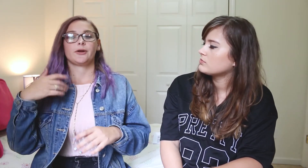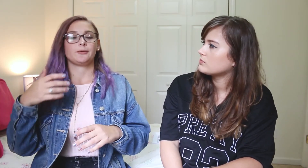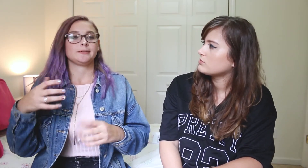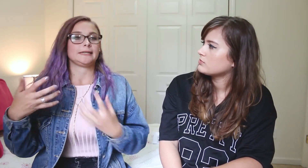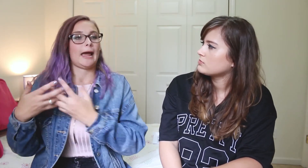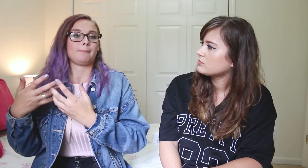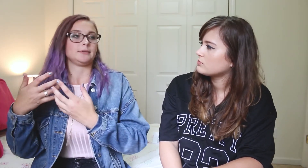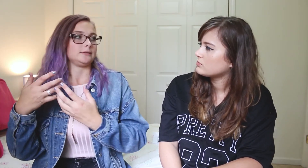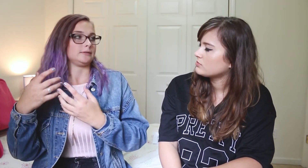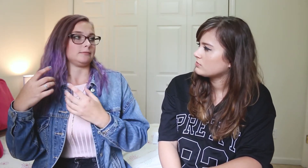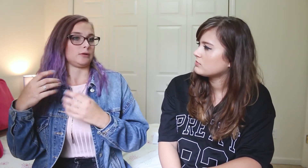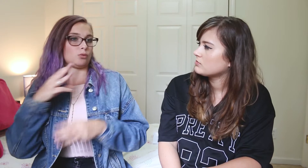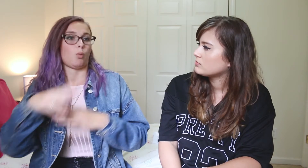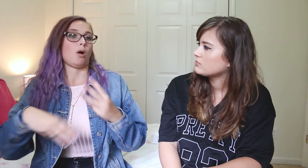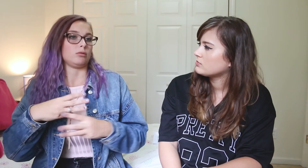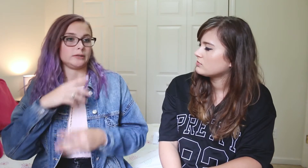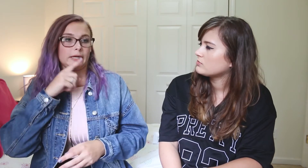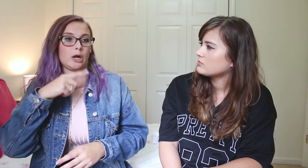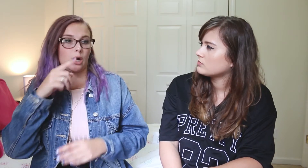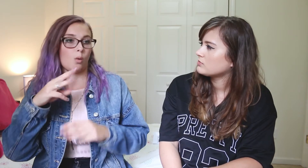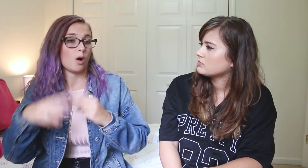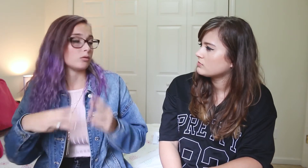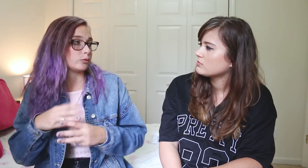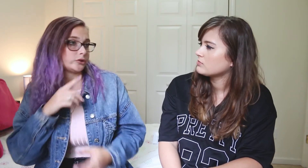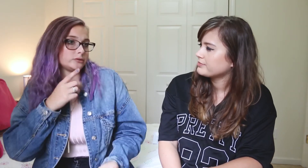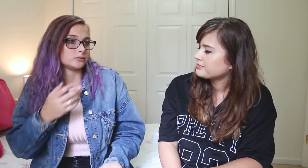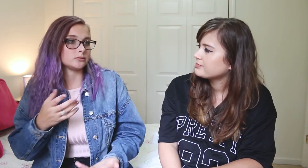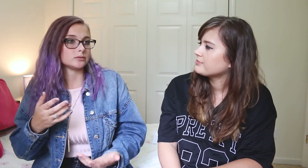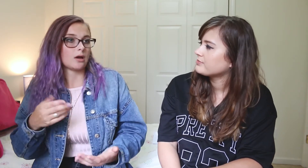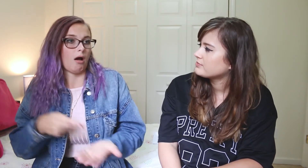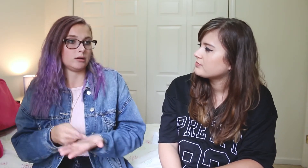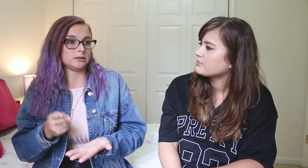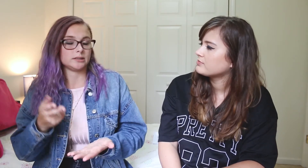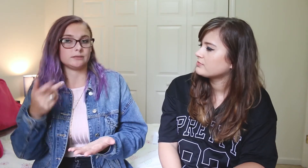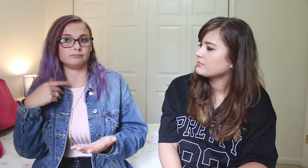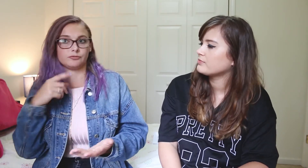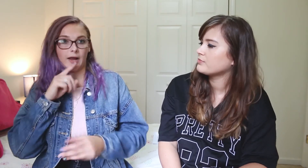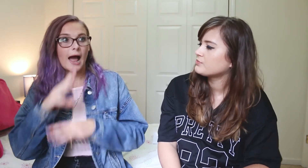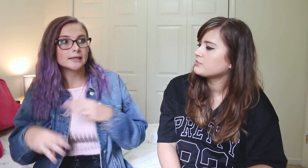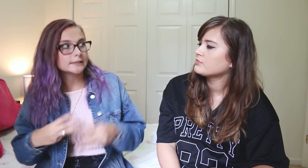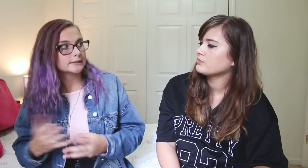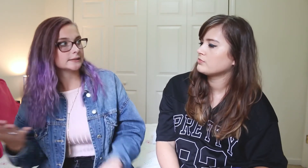You have to adapt to the hearing world which honestly is reality.